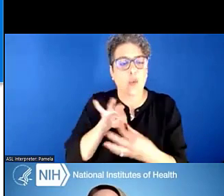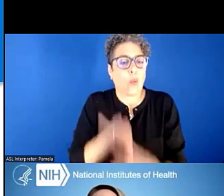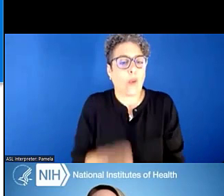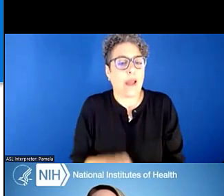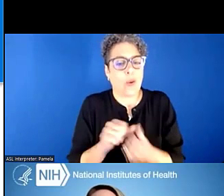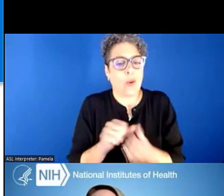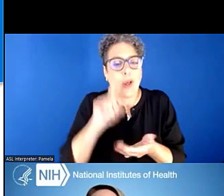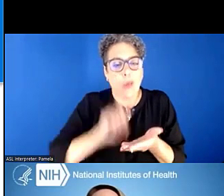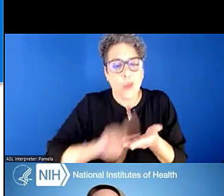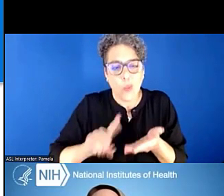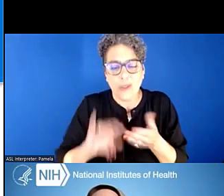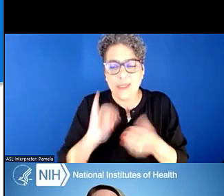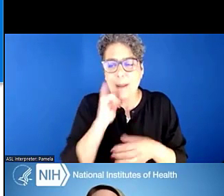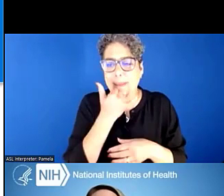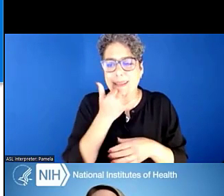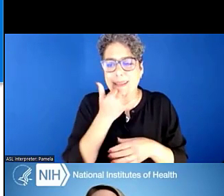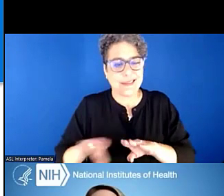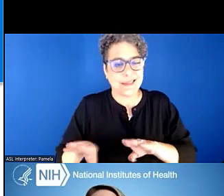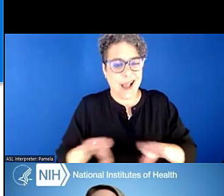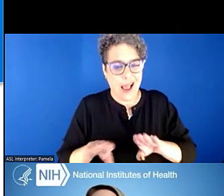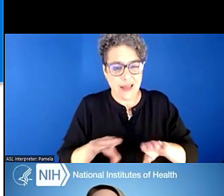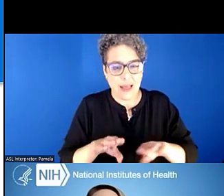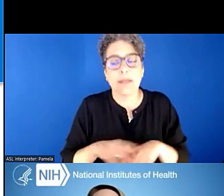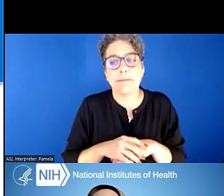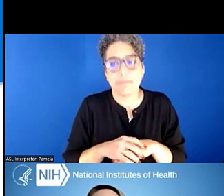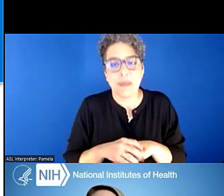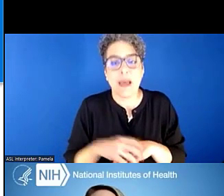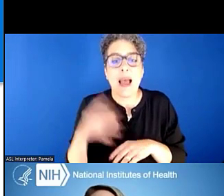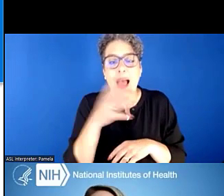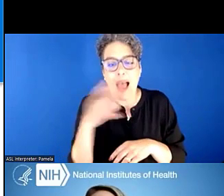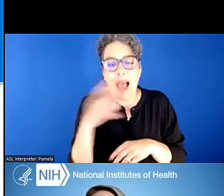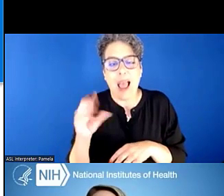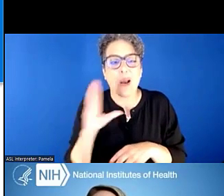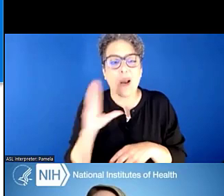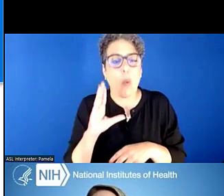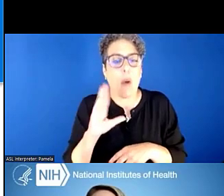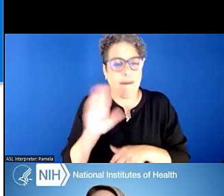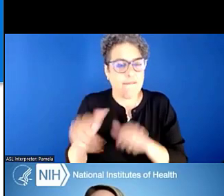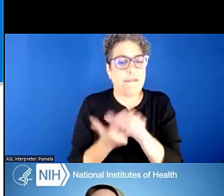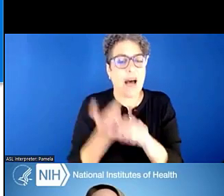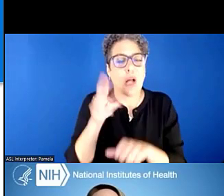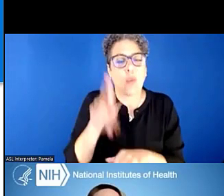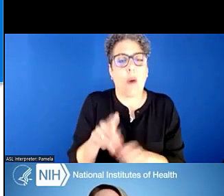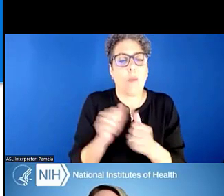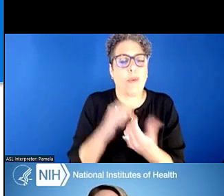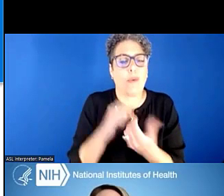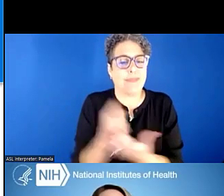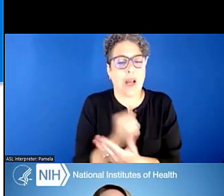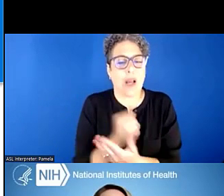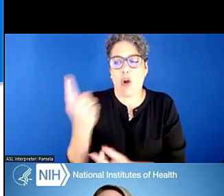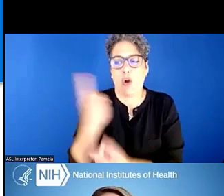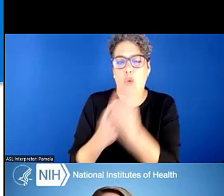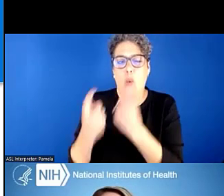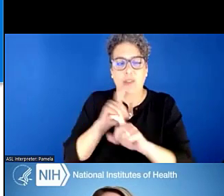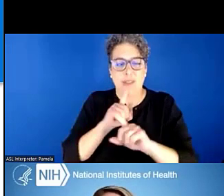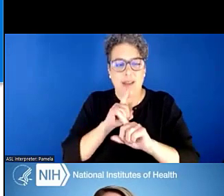followed by some good time for Q and A. We'll then take about a 5-minute break,